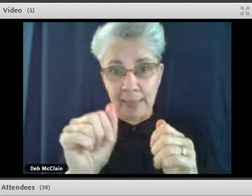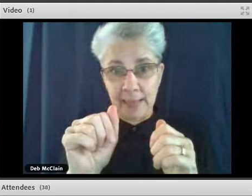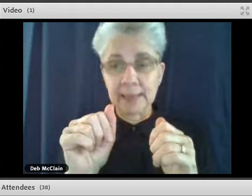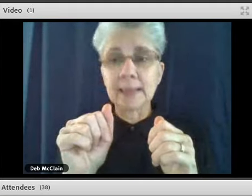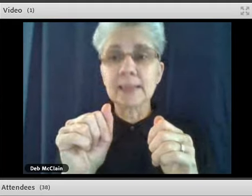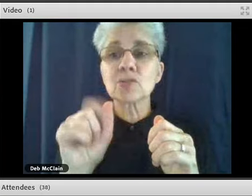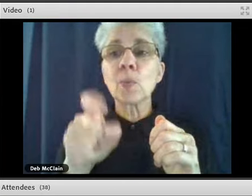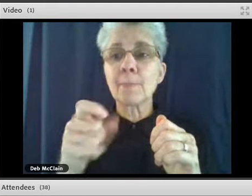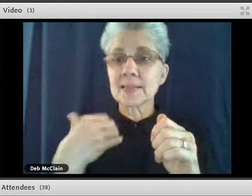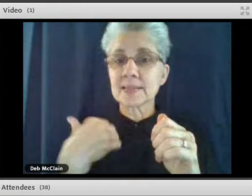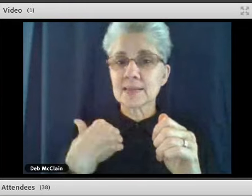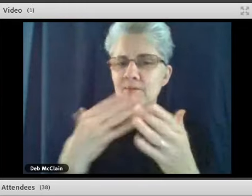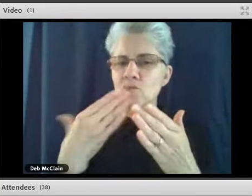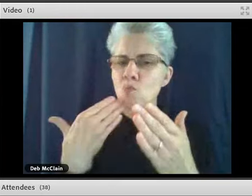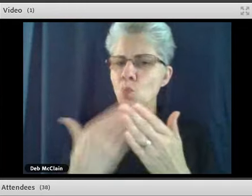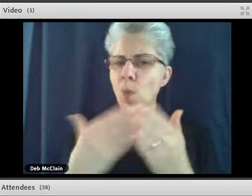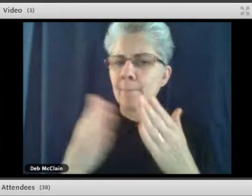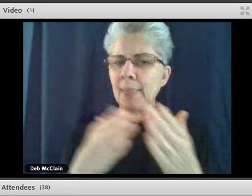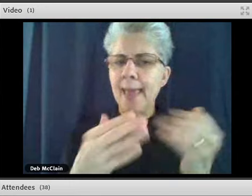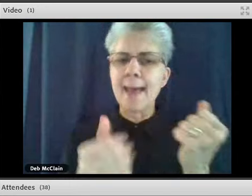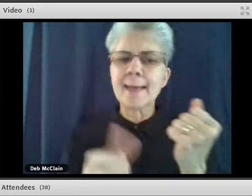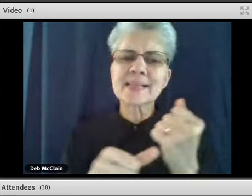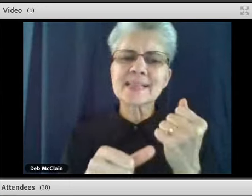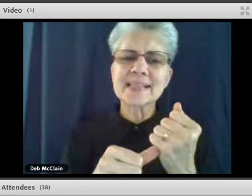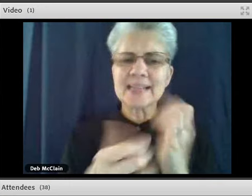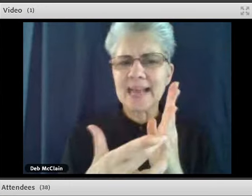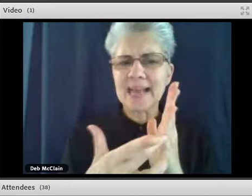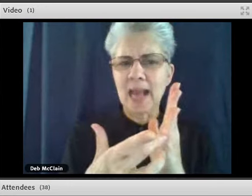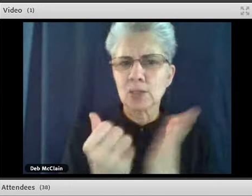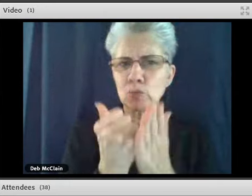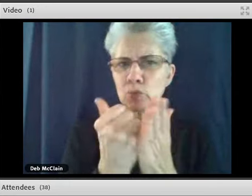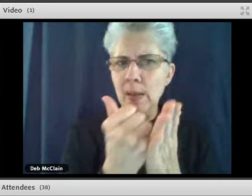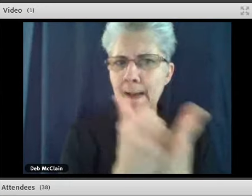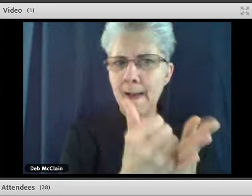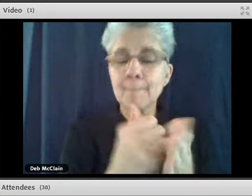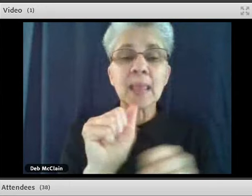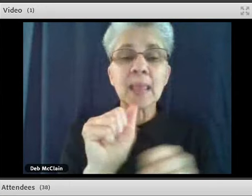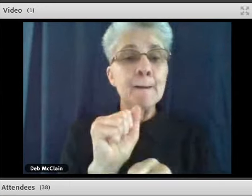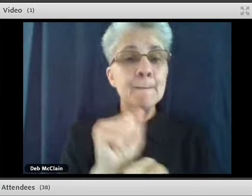and you need to have well-planned assistive technology employment.